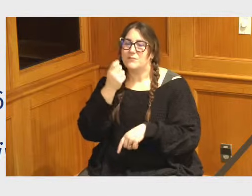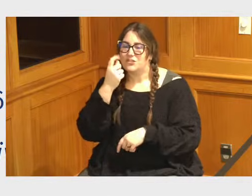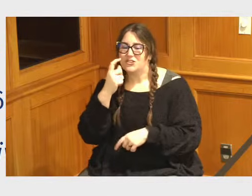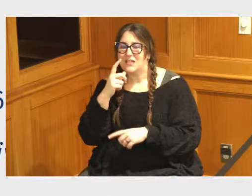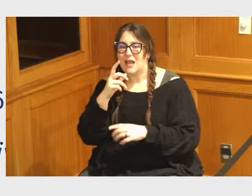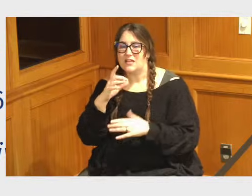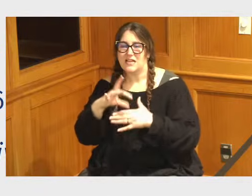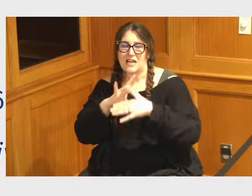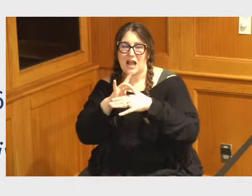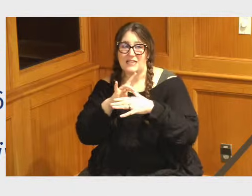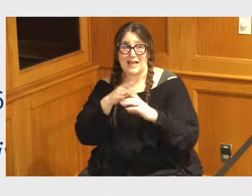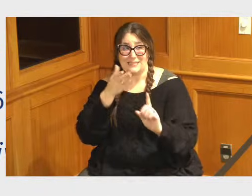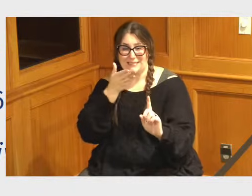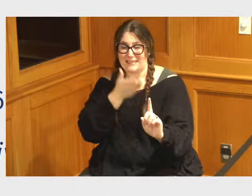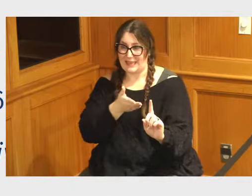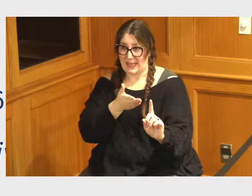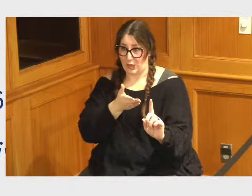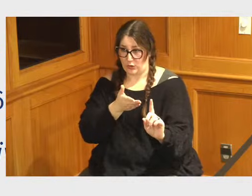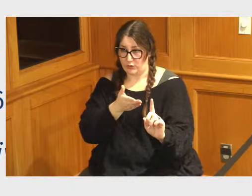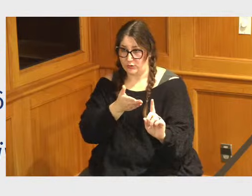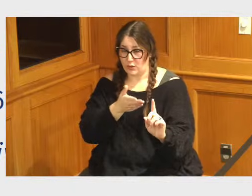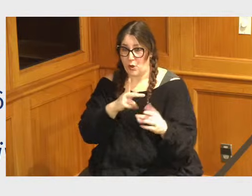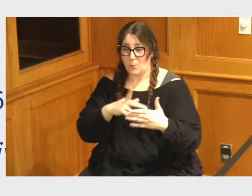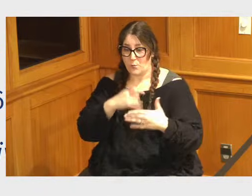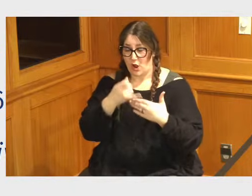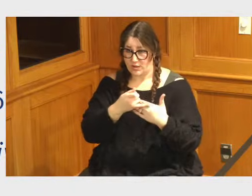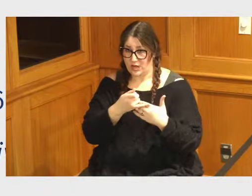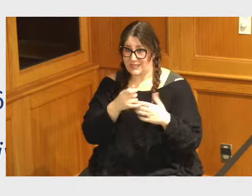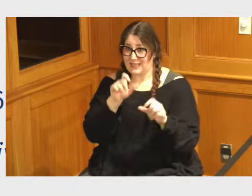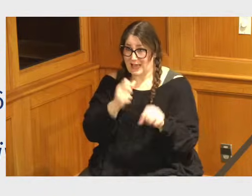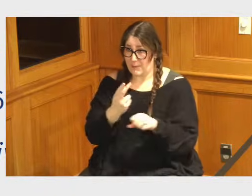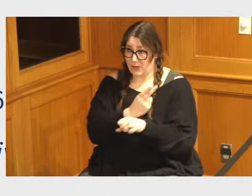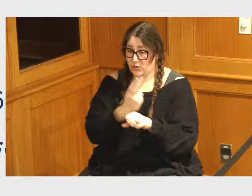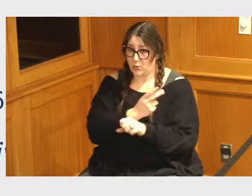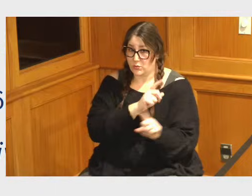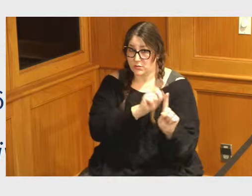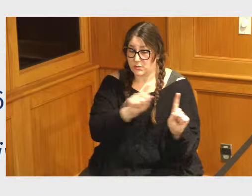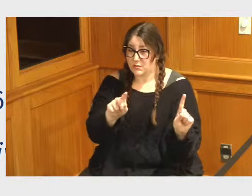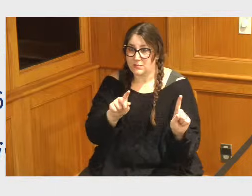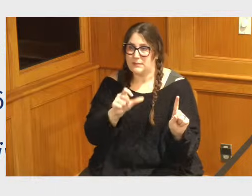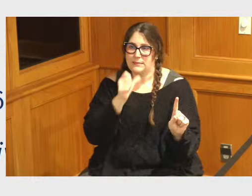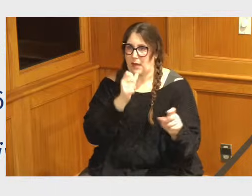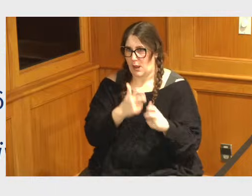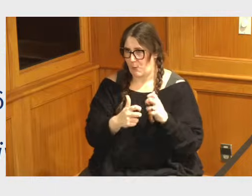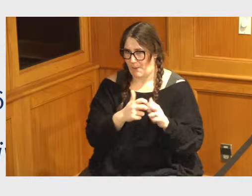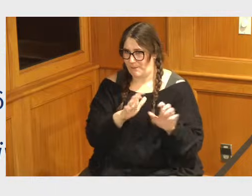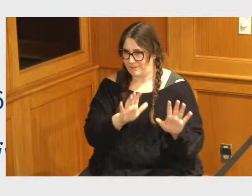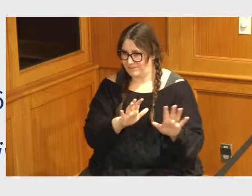there. One, it's there as we've got projects that can be used, right? That's not an issue. Um,